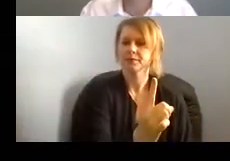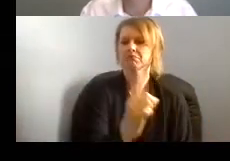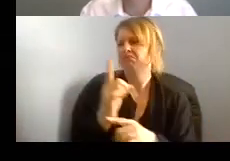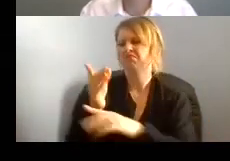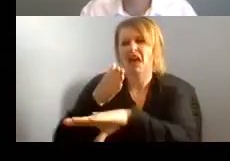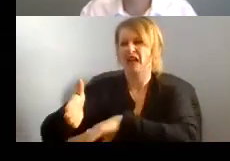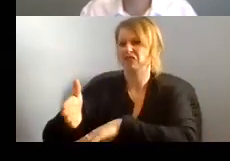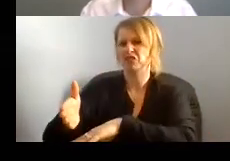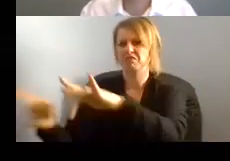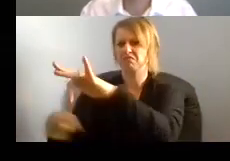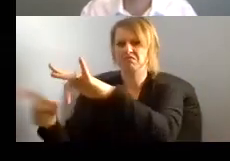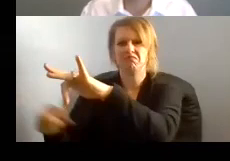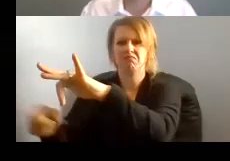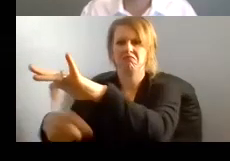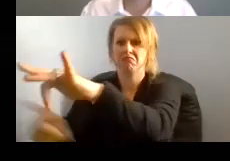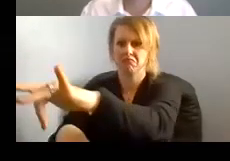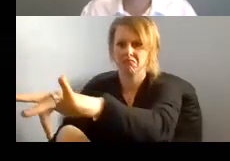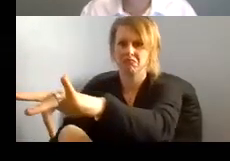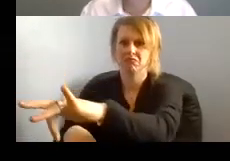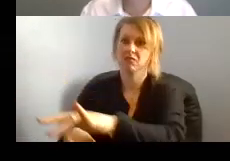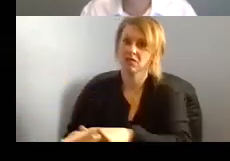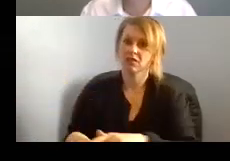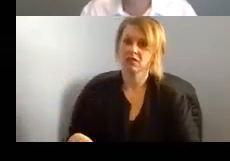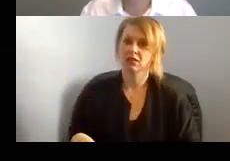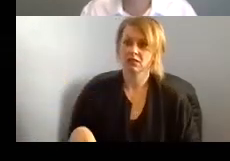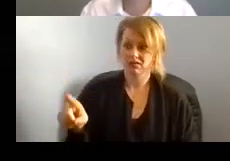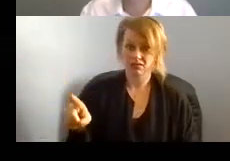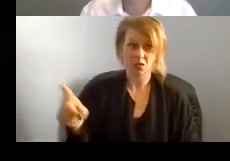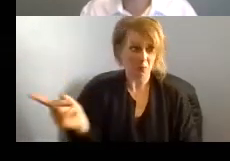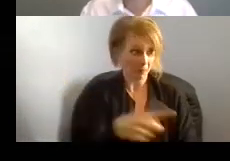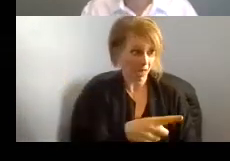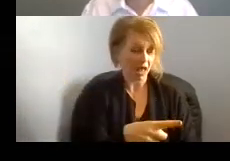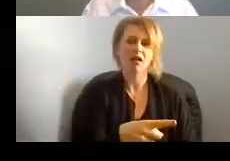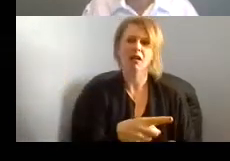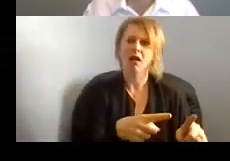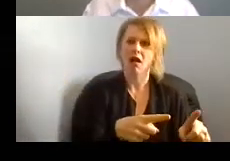And she found out when he returned to school that his mother had died during that time. And she was very caught off-guard.